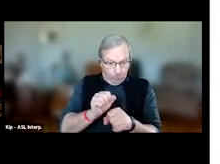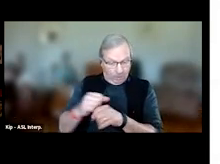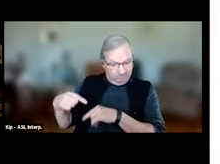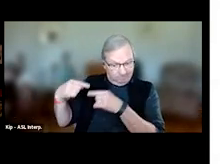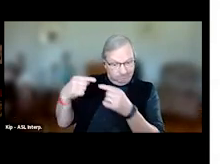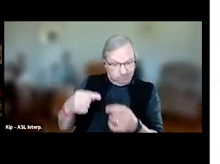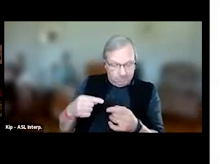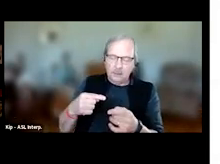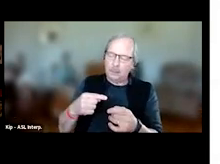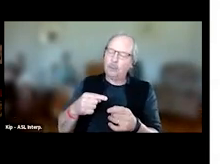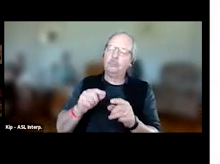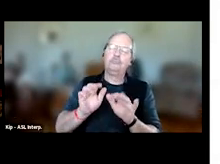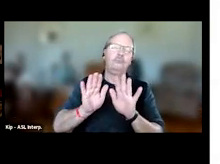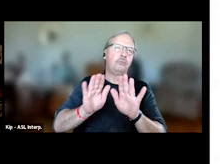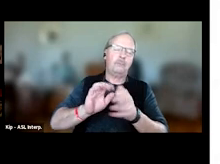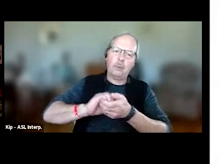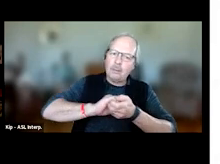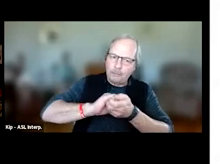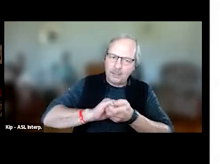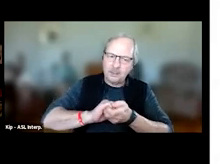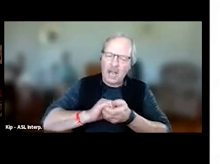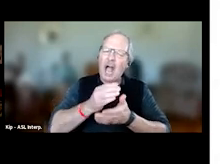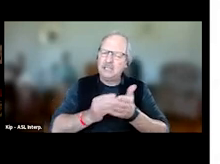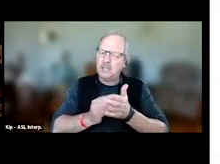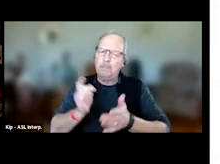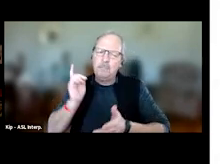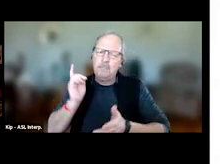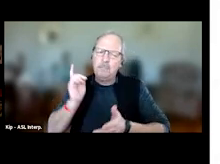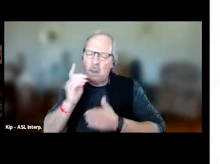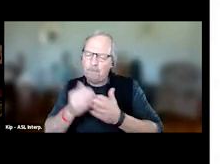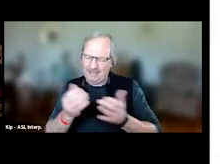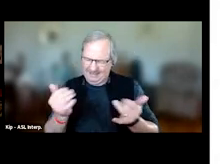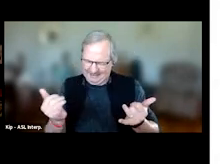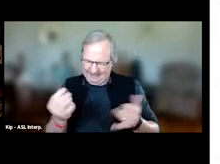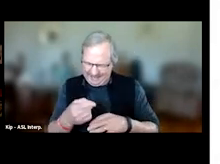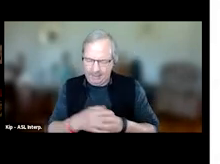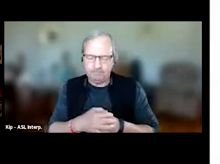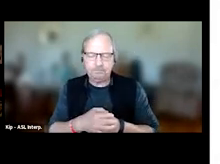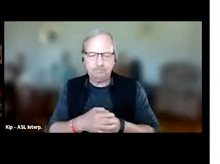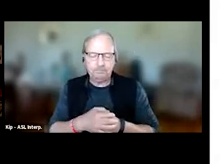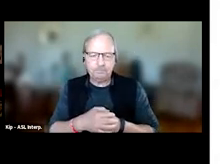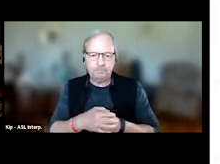collaborations, some of which you'll hear about today. But we've got these collaborations supported